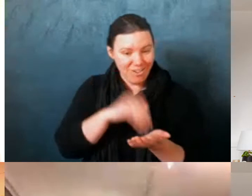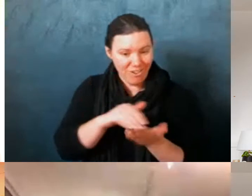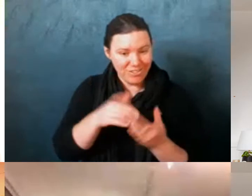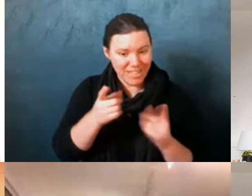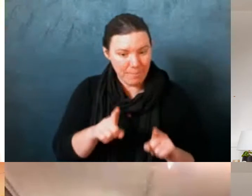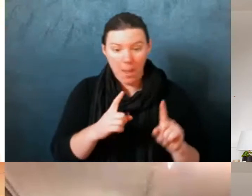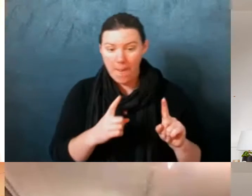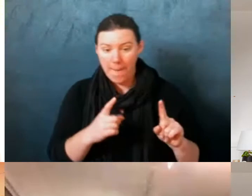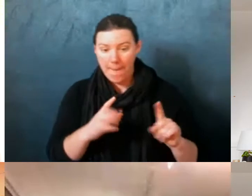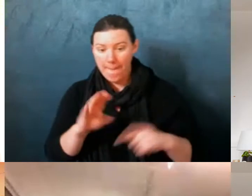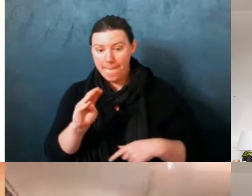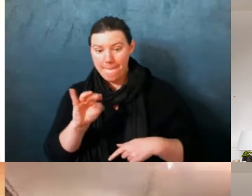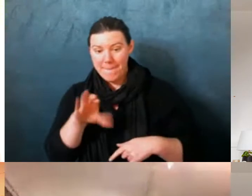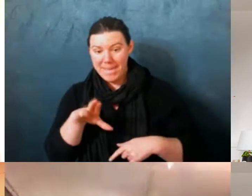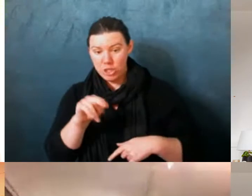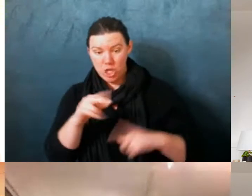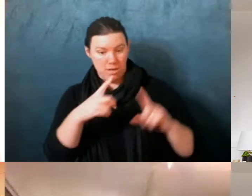I see how it is being,